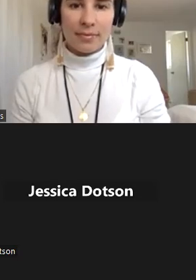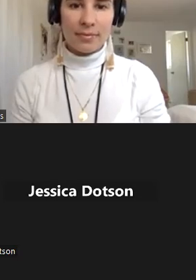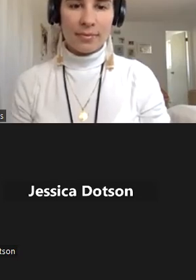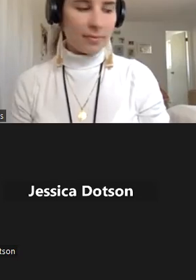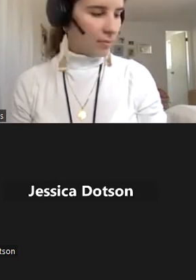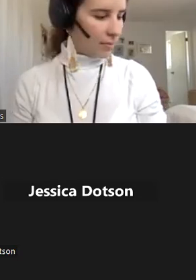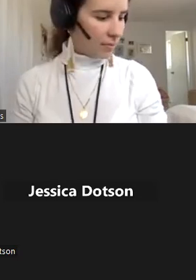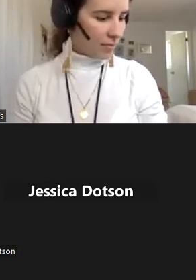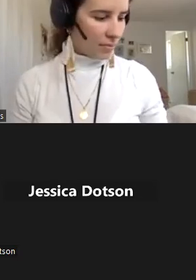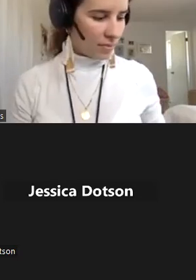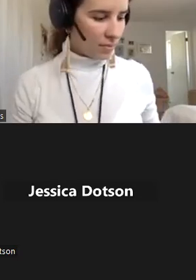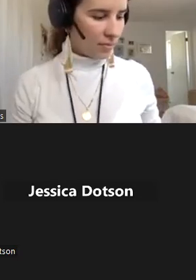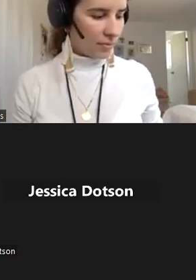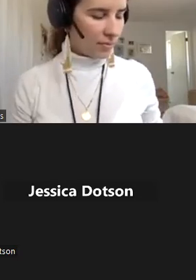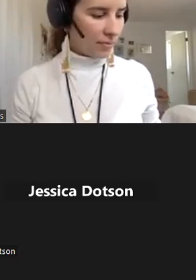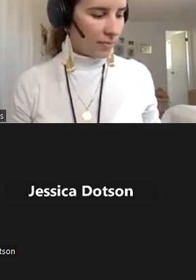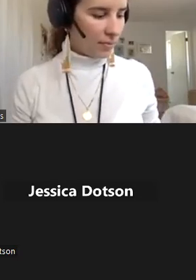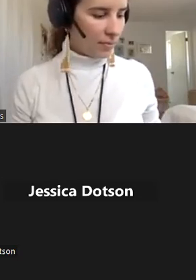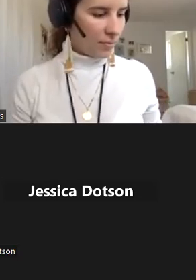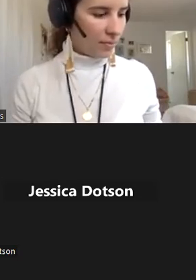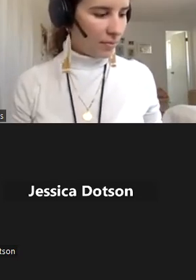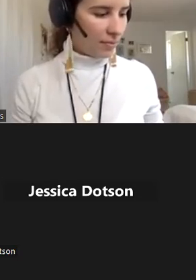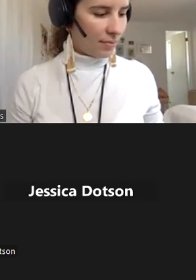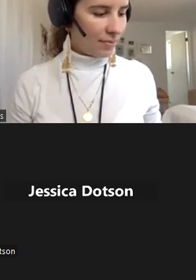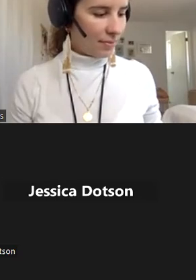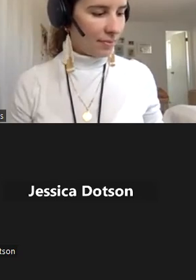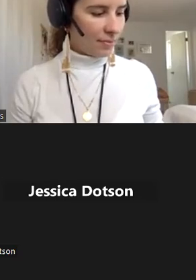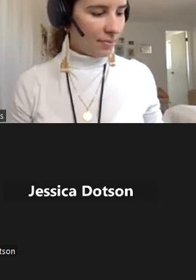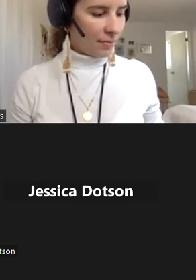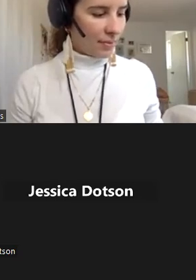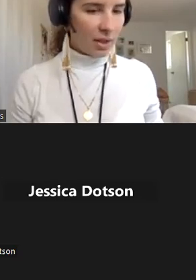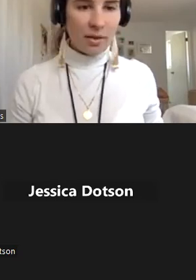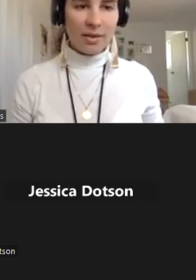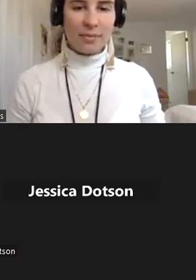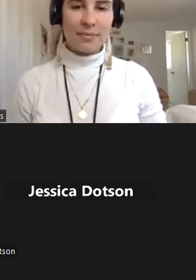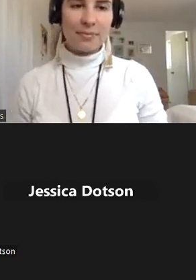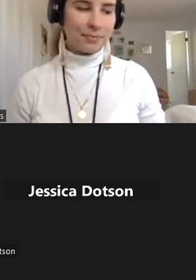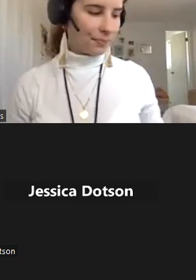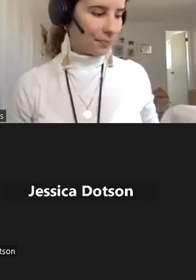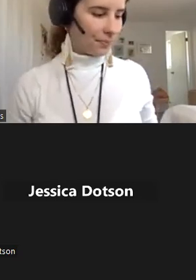using this for quite some time. Thank you all and we will go ahead and stop our recording.